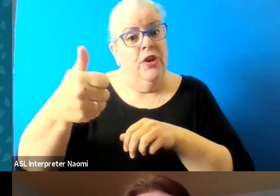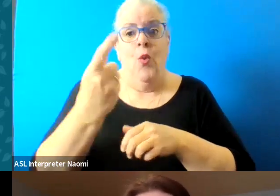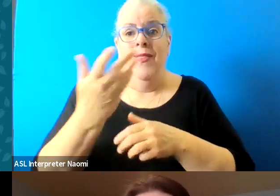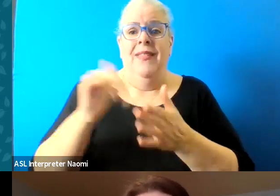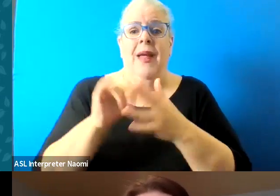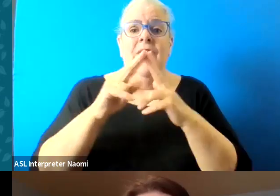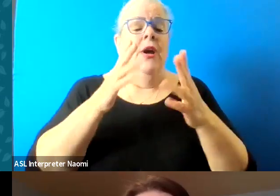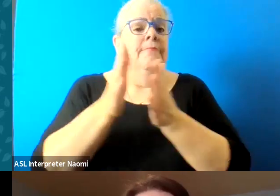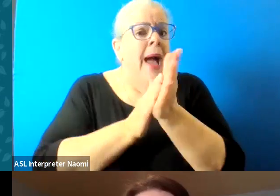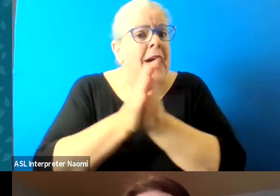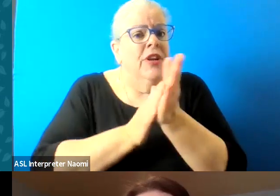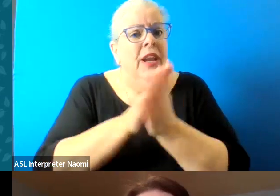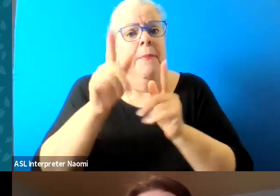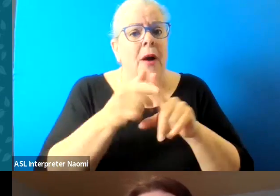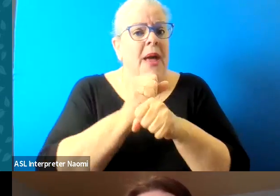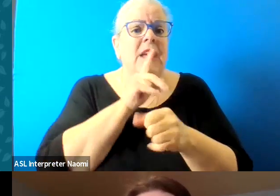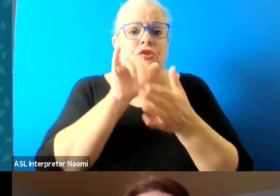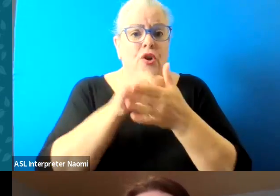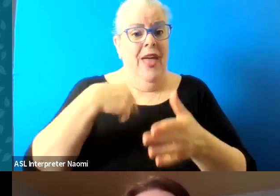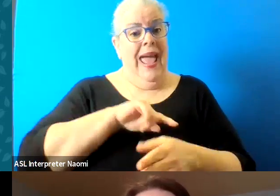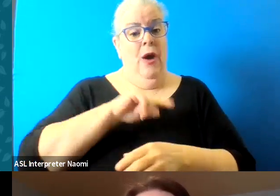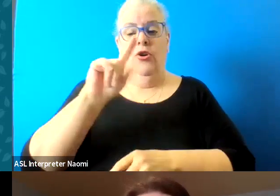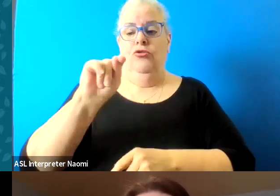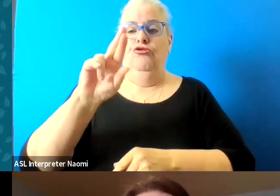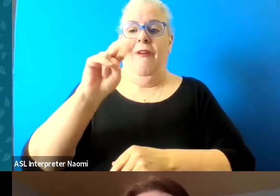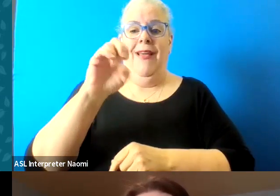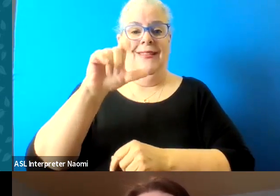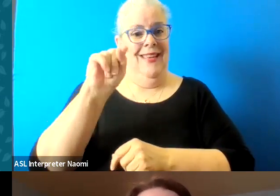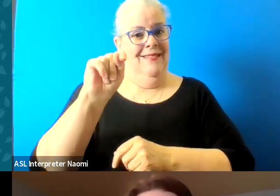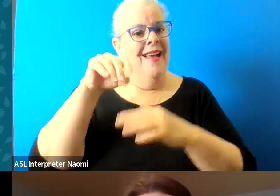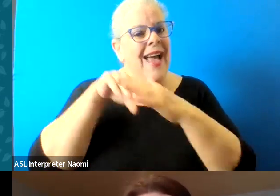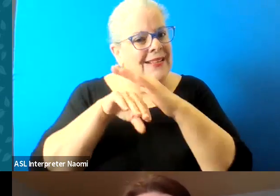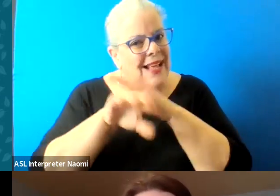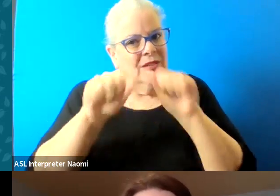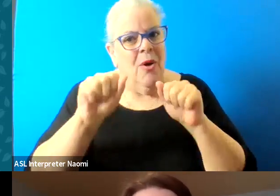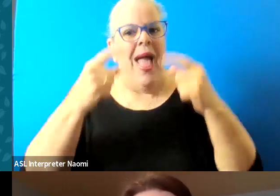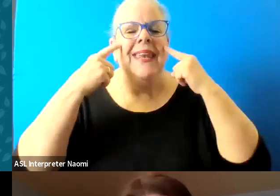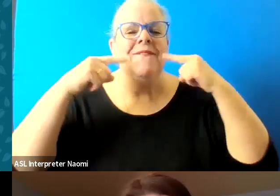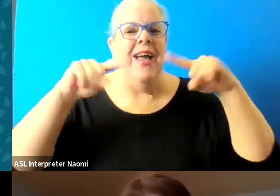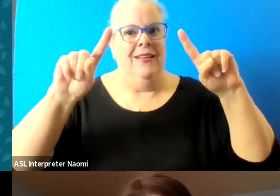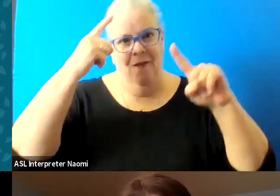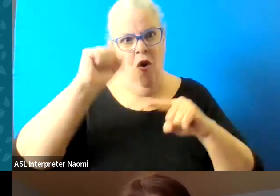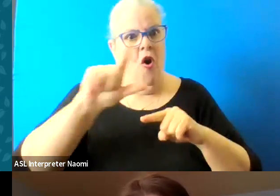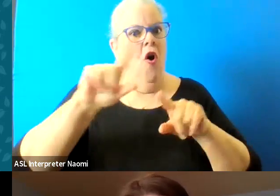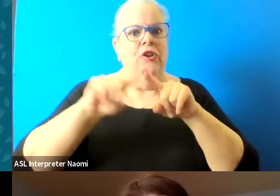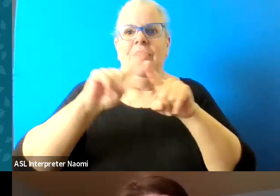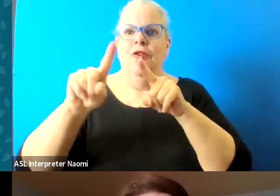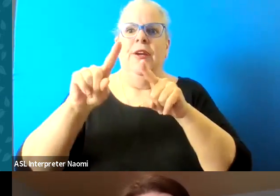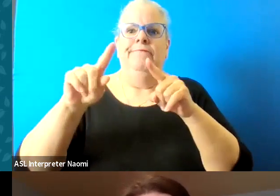about is making sure that our transit is accessible and effective for all different areas of the community.